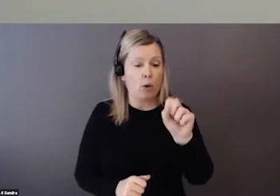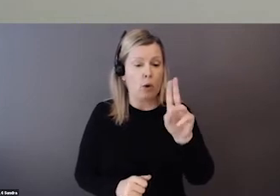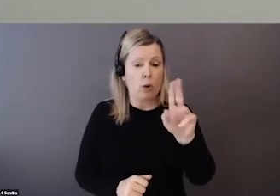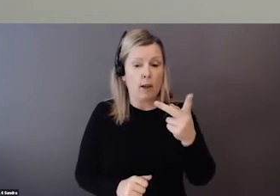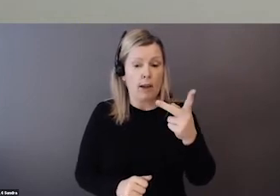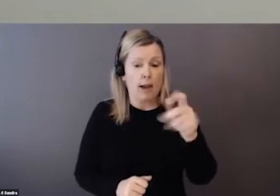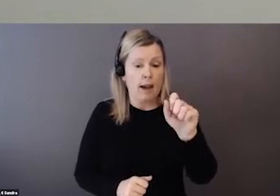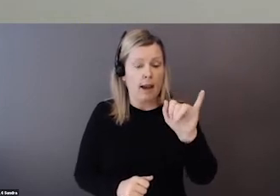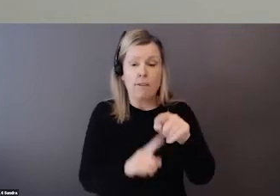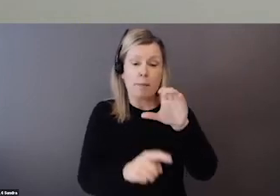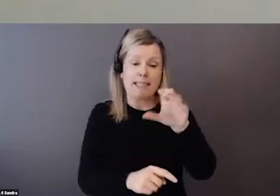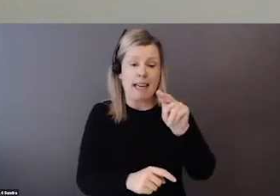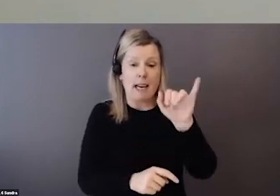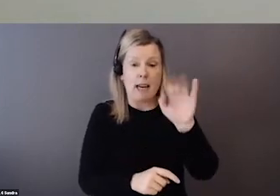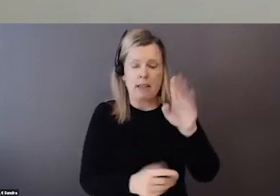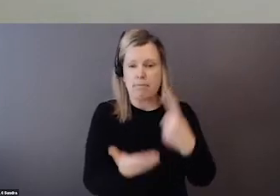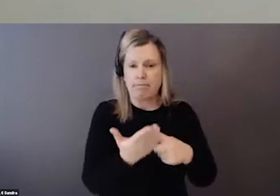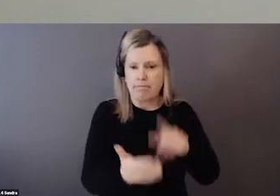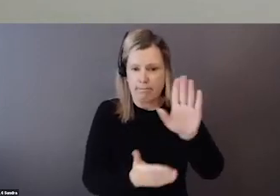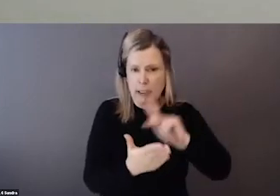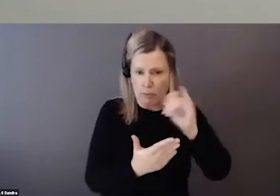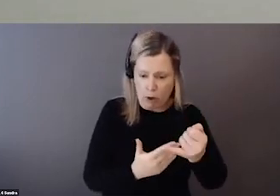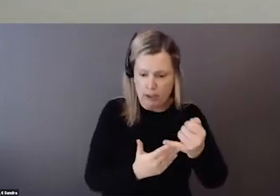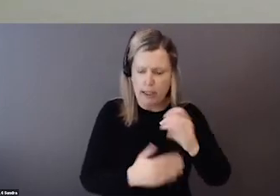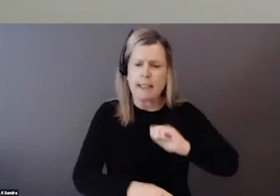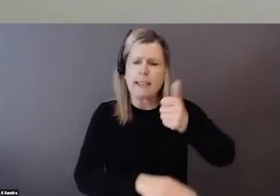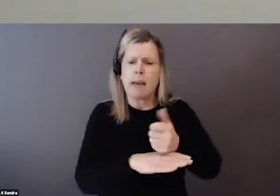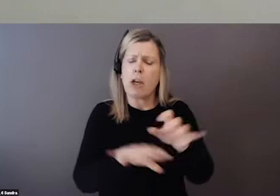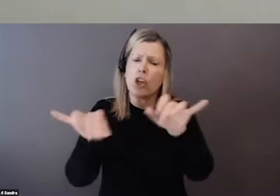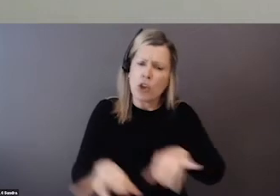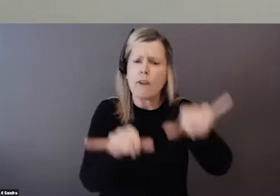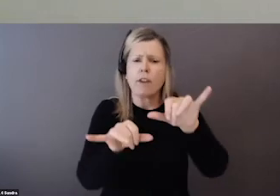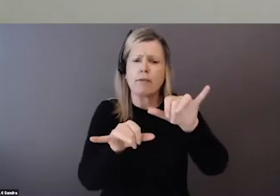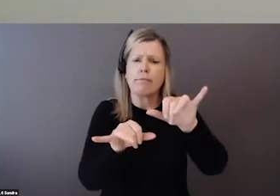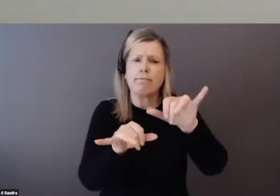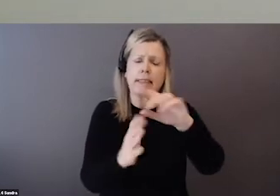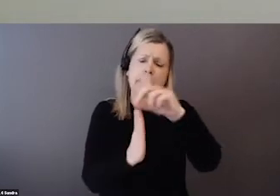will talk about a project to build a Universal Design Framework for Employment Standards in Canada.